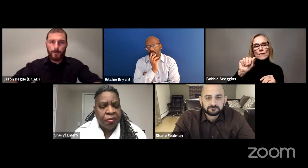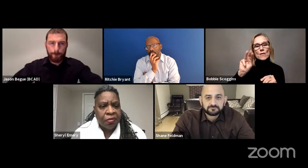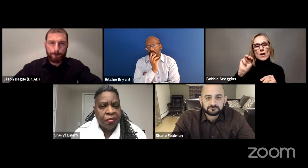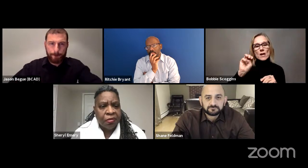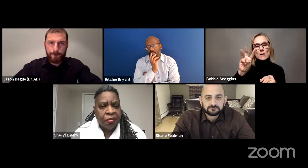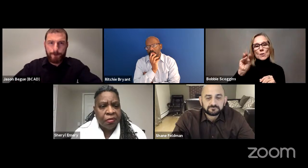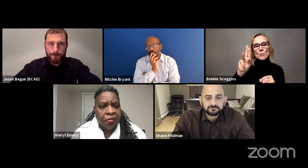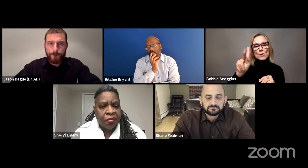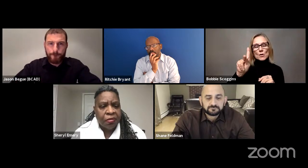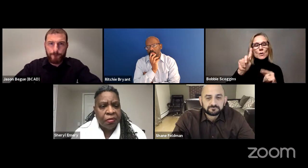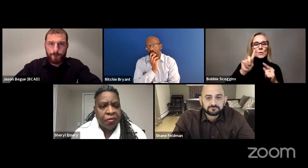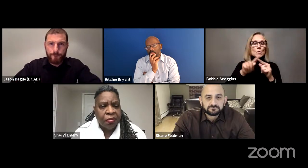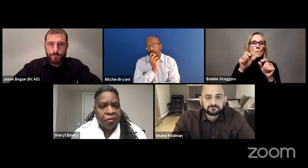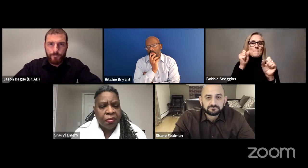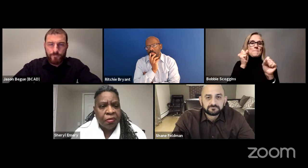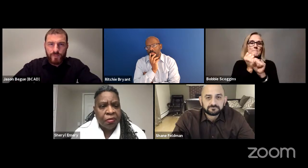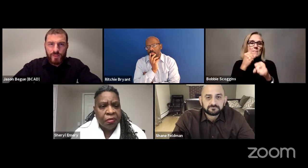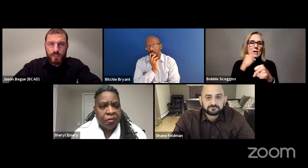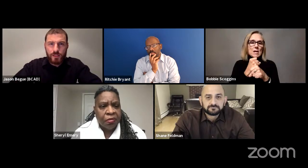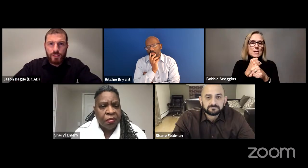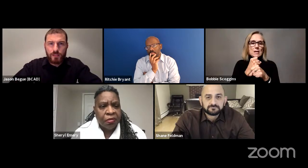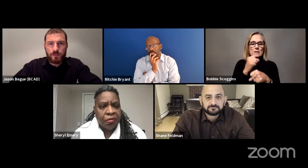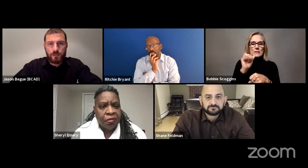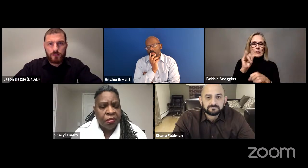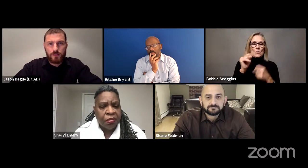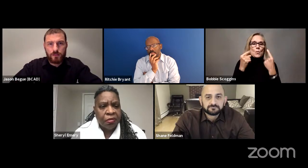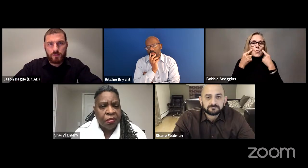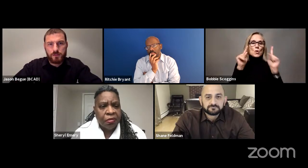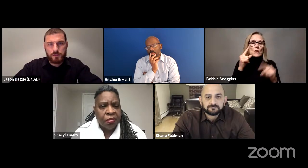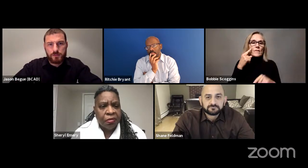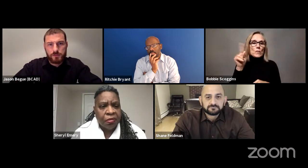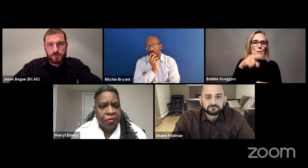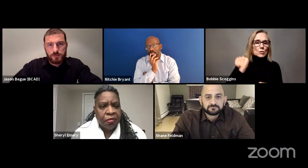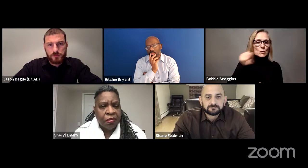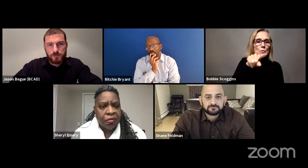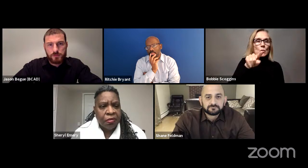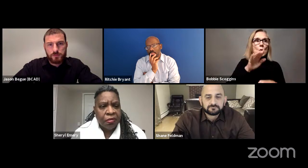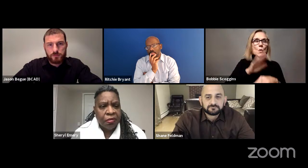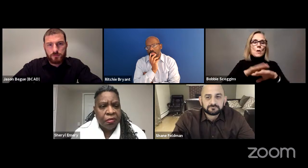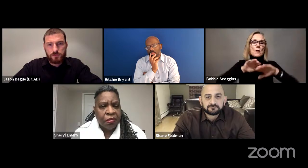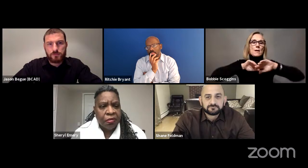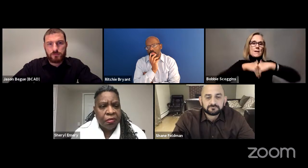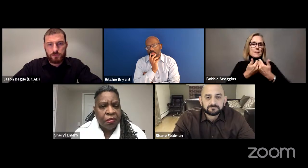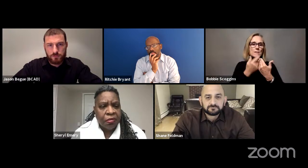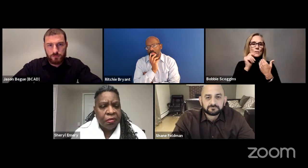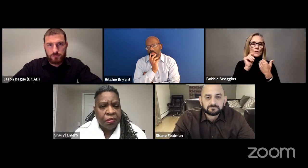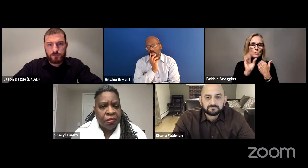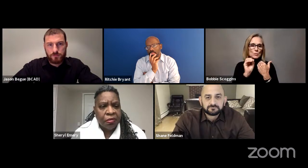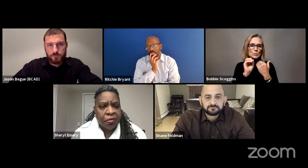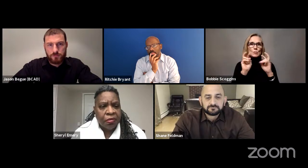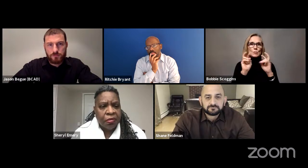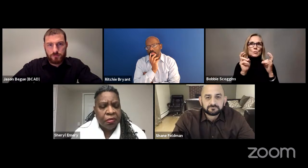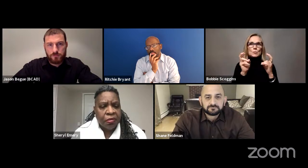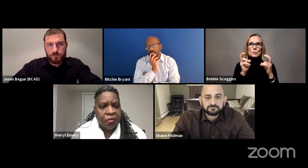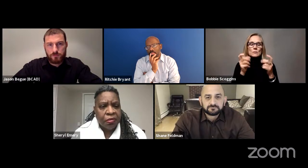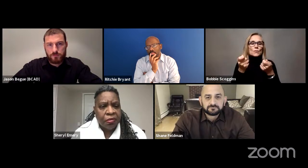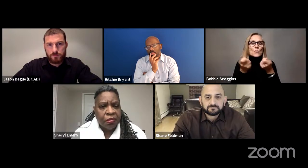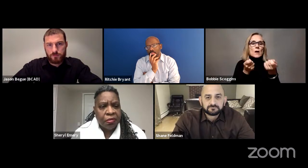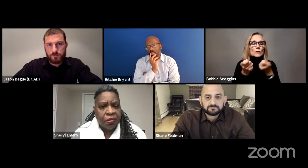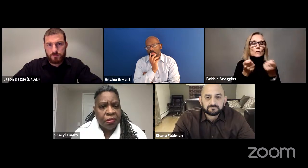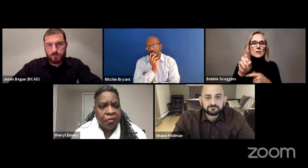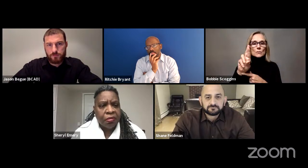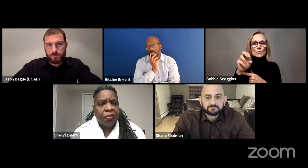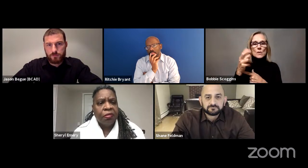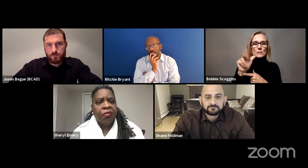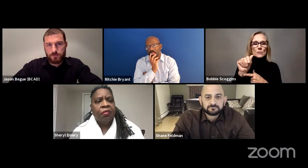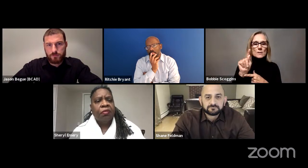others. There's a lot of framework out there. You could establish what works for you. And